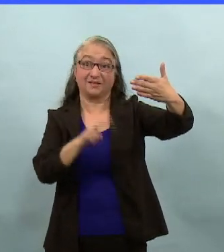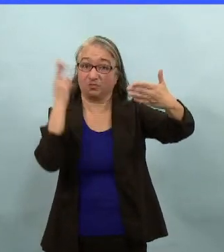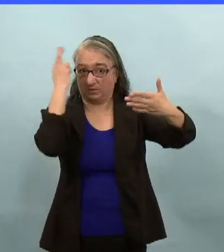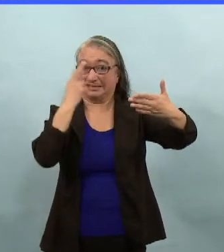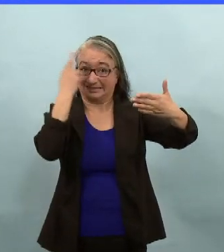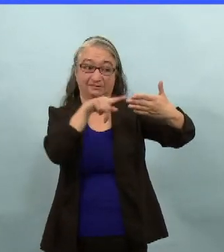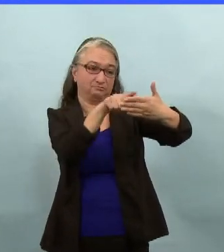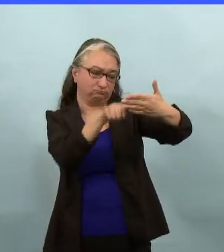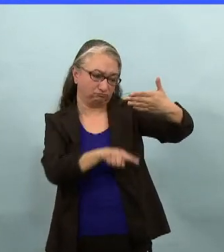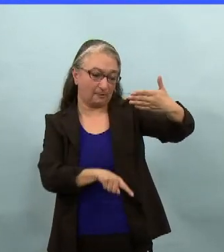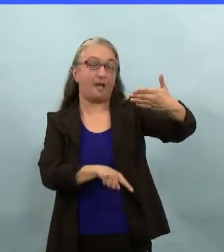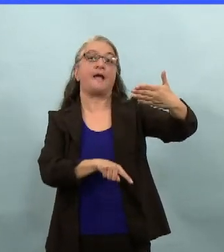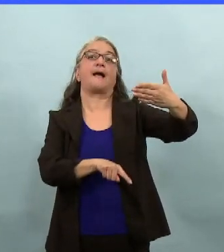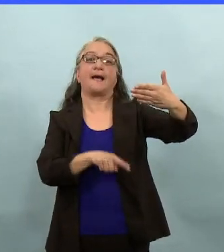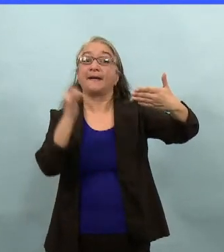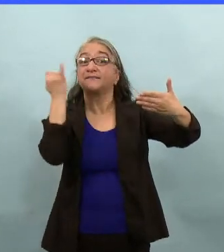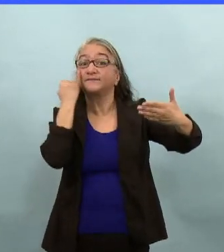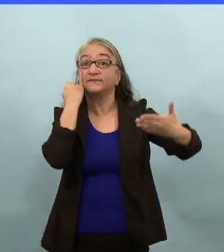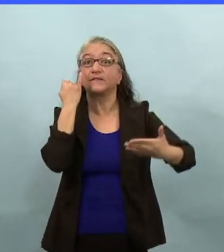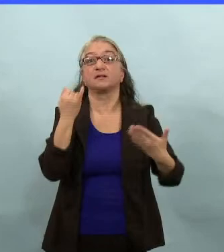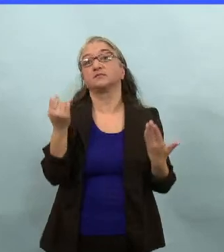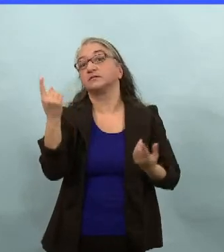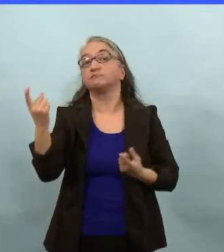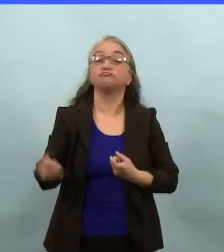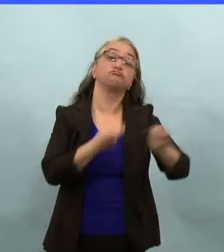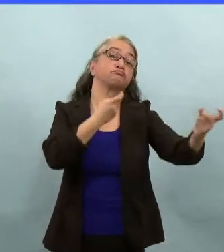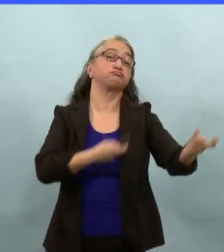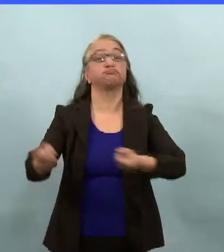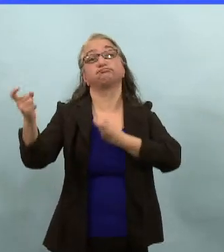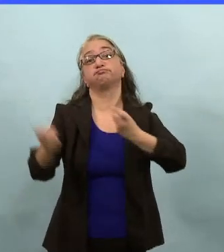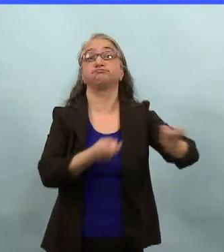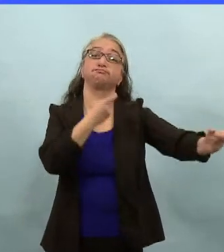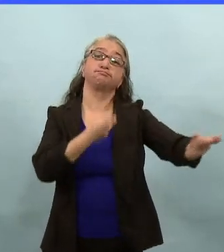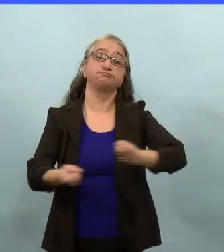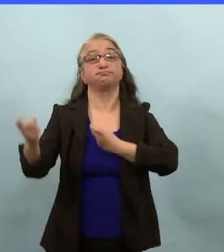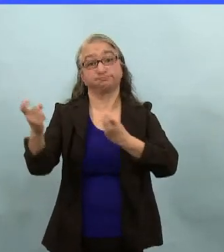and they're they're tested and po their co and they said they have no symptoms at all